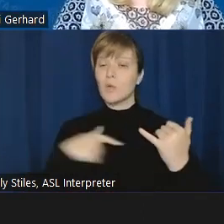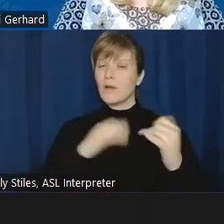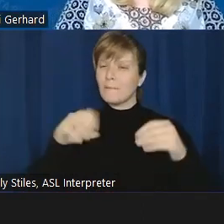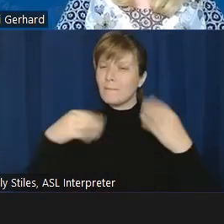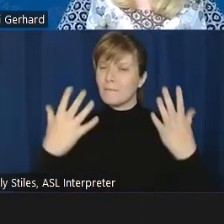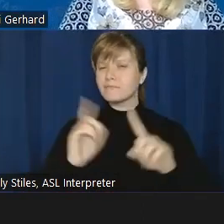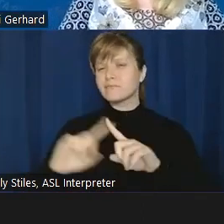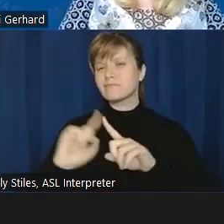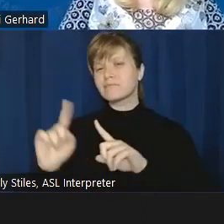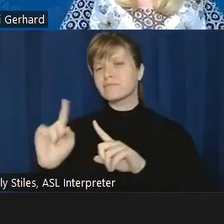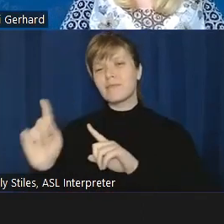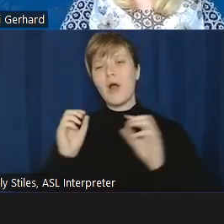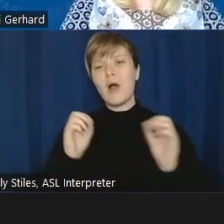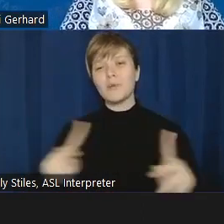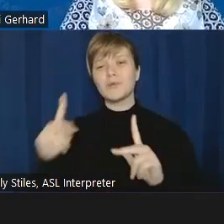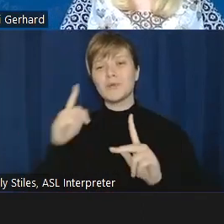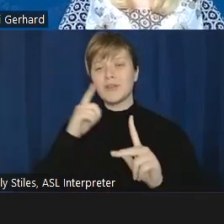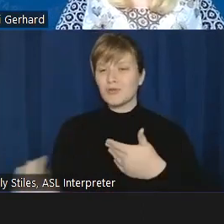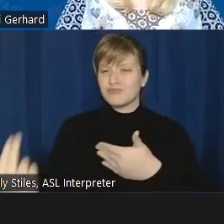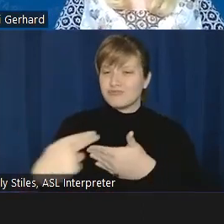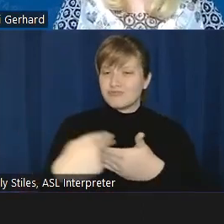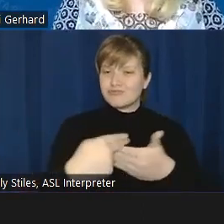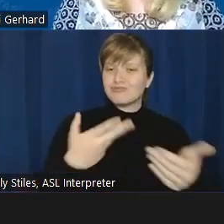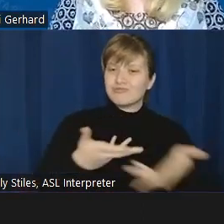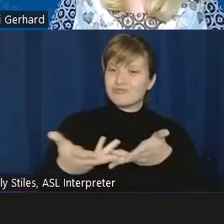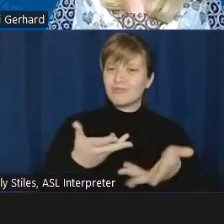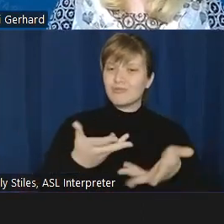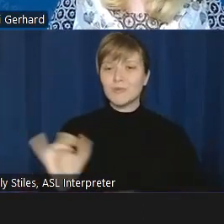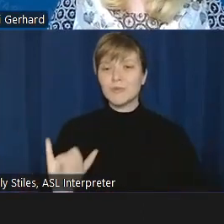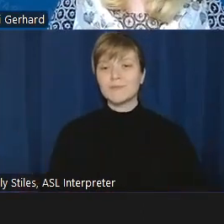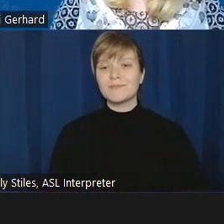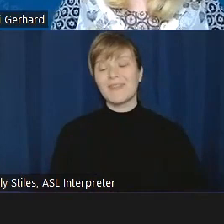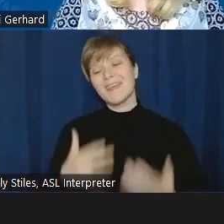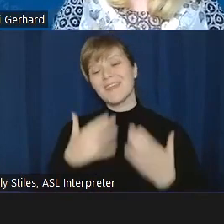be active participants too. Thank you so much for joining us today.